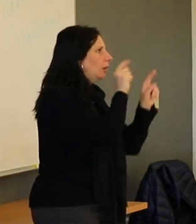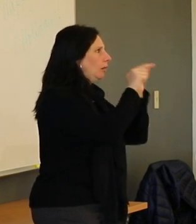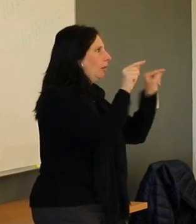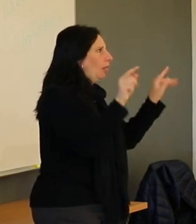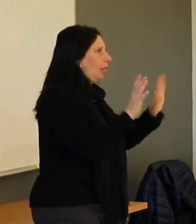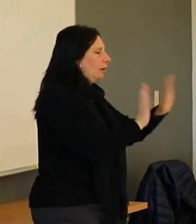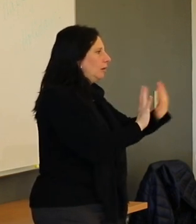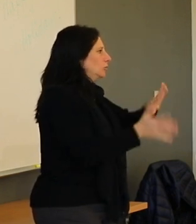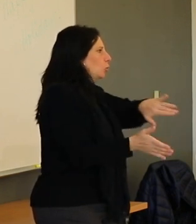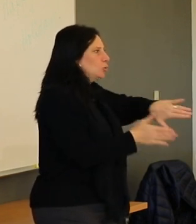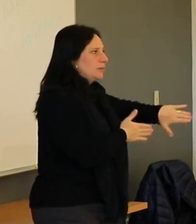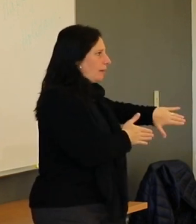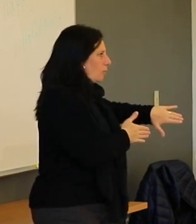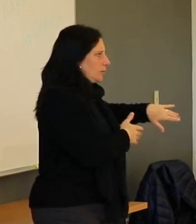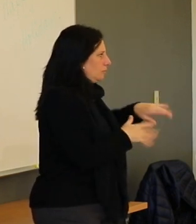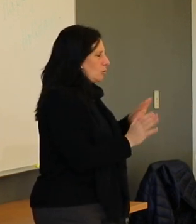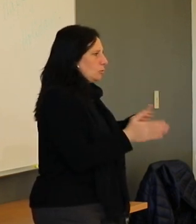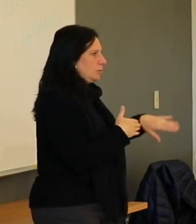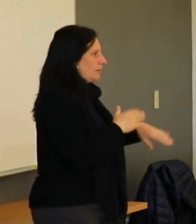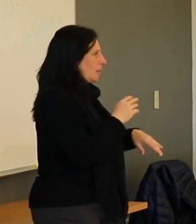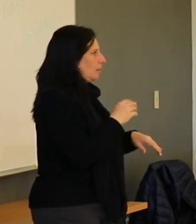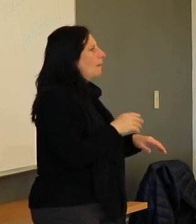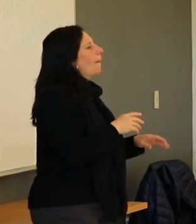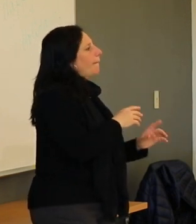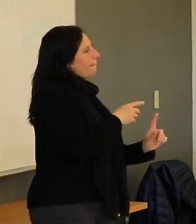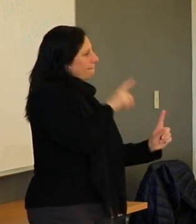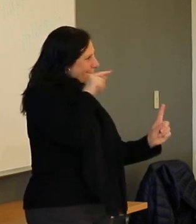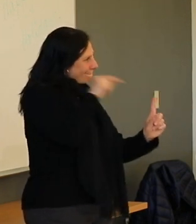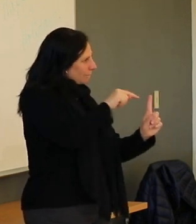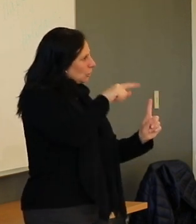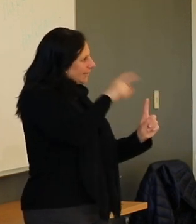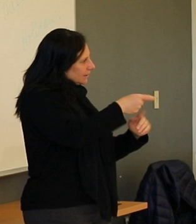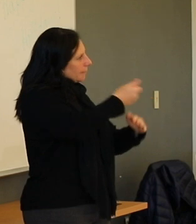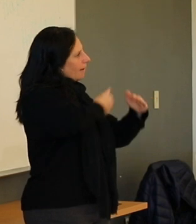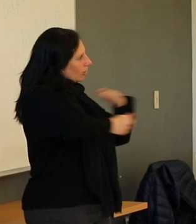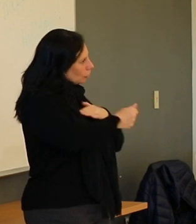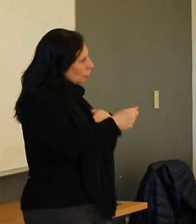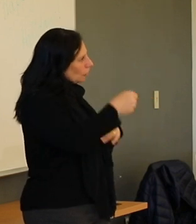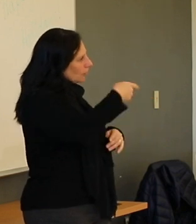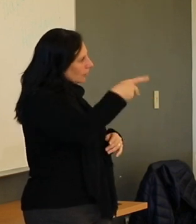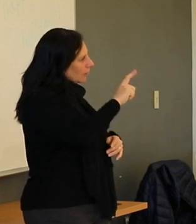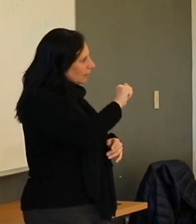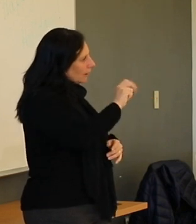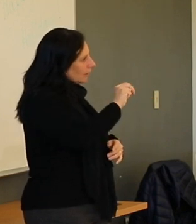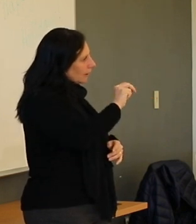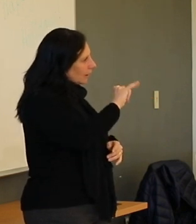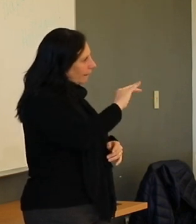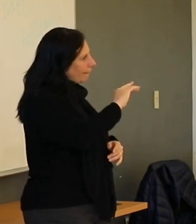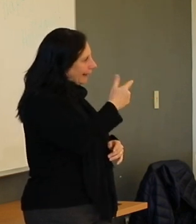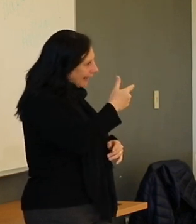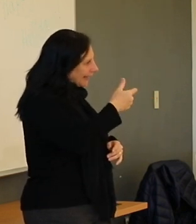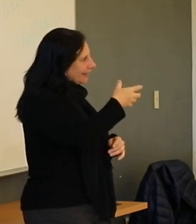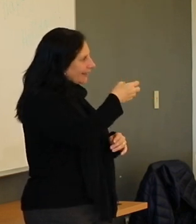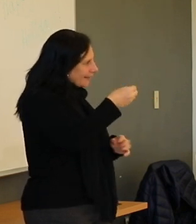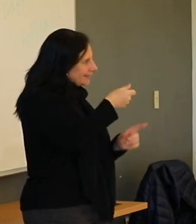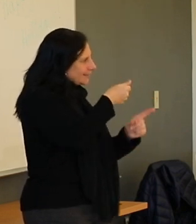So you want to be make sure that you are in planning and self-study. Yeah. Useful links